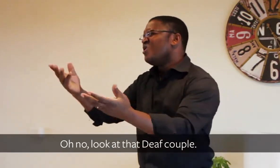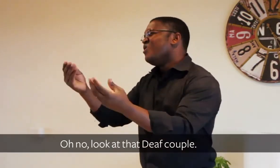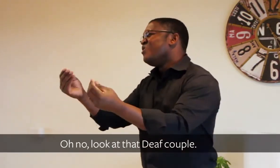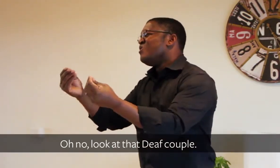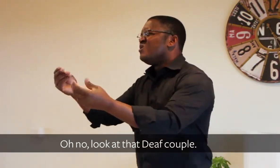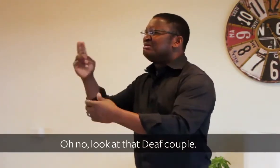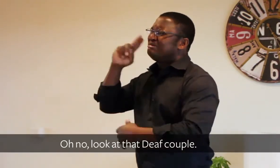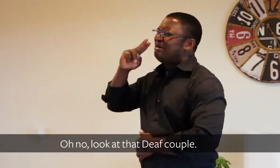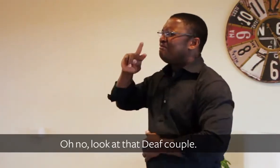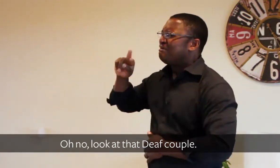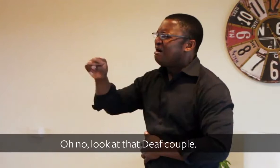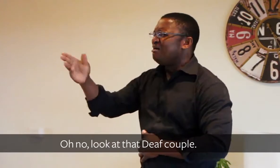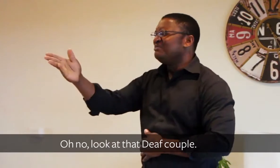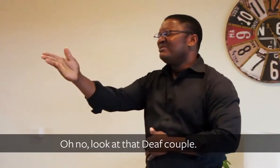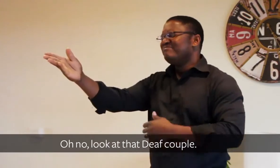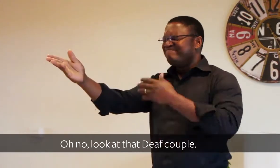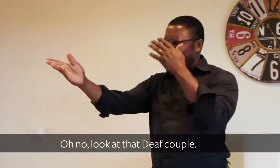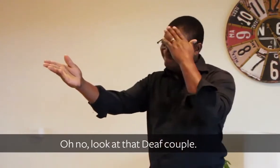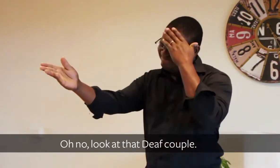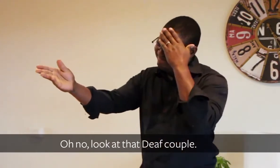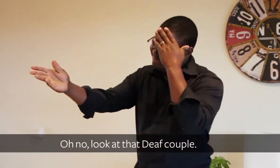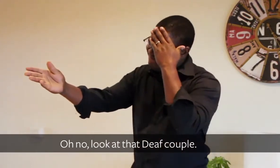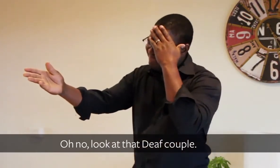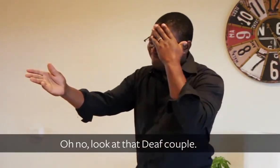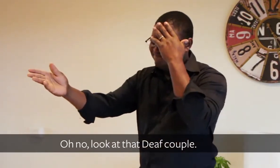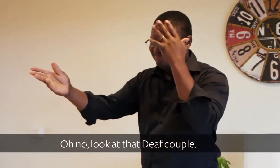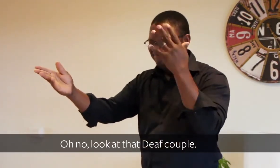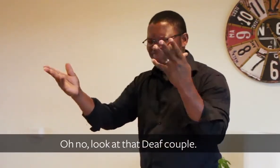Oh no, look at that Deaf couple